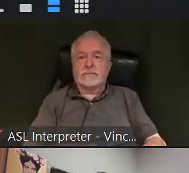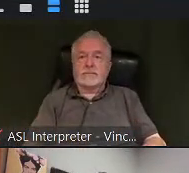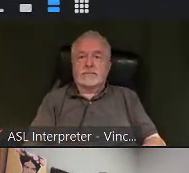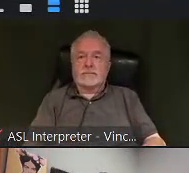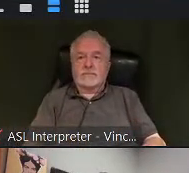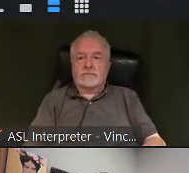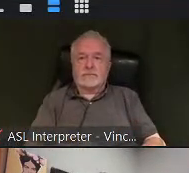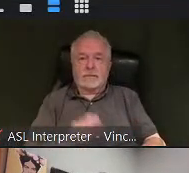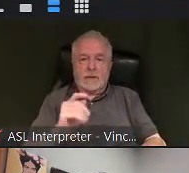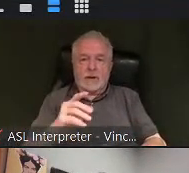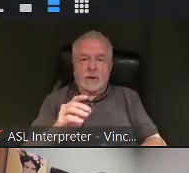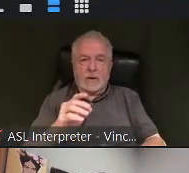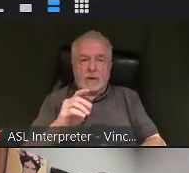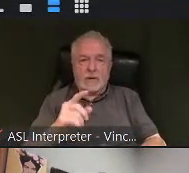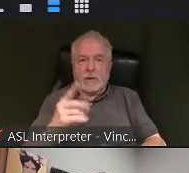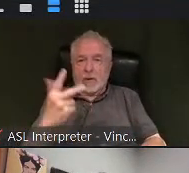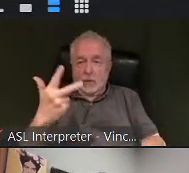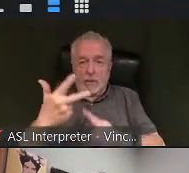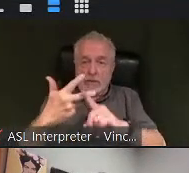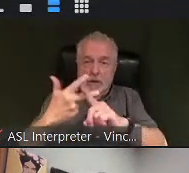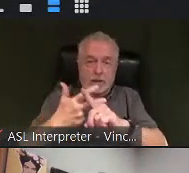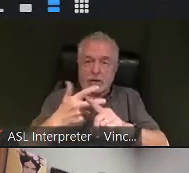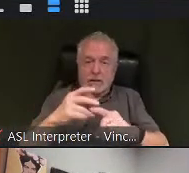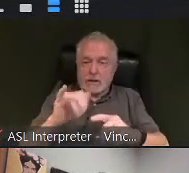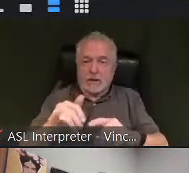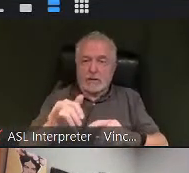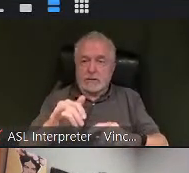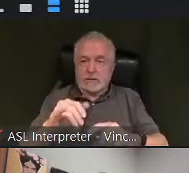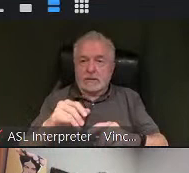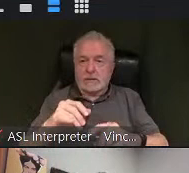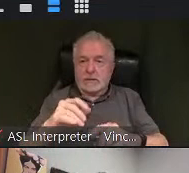Even though it's only been three months that that the vaccine got authorized for